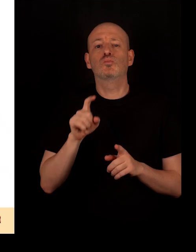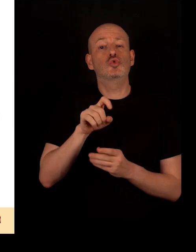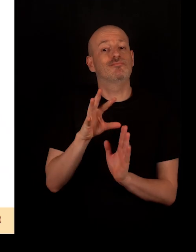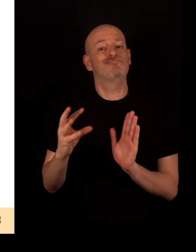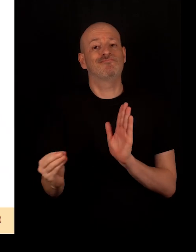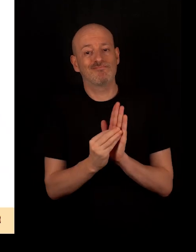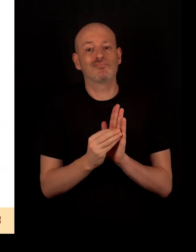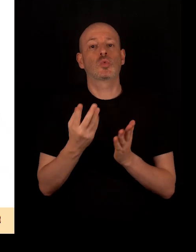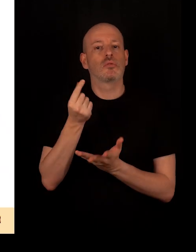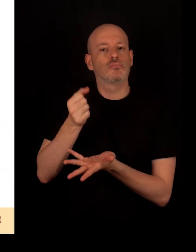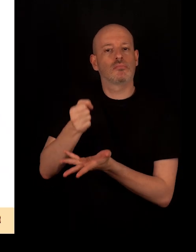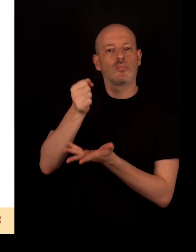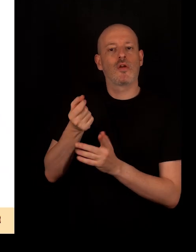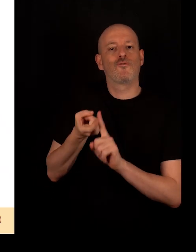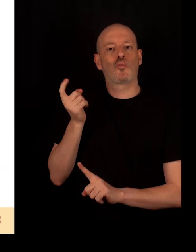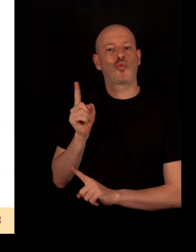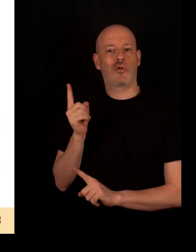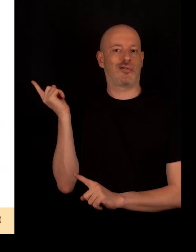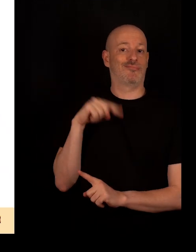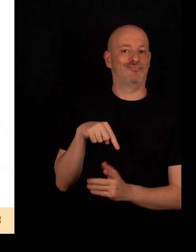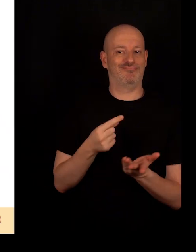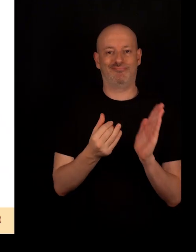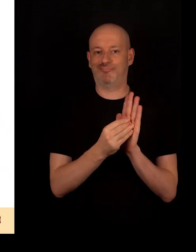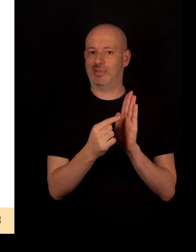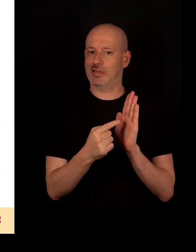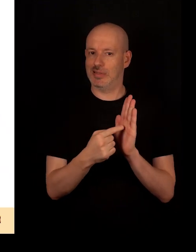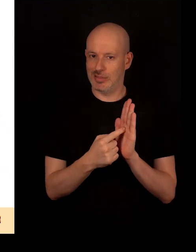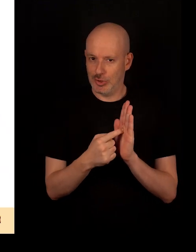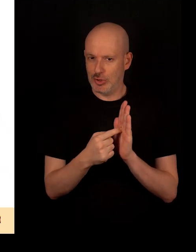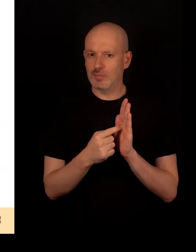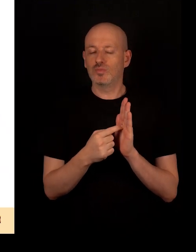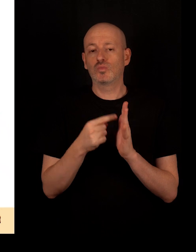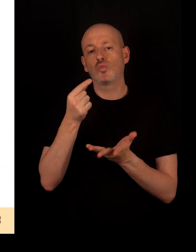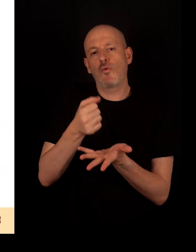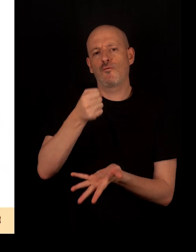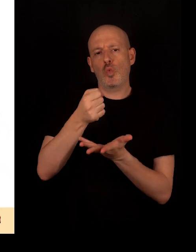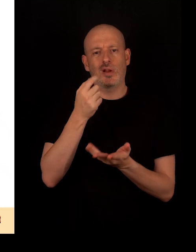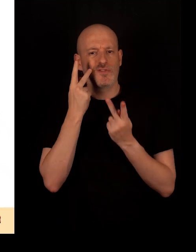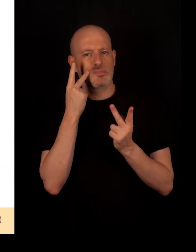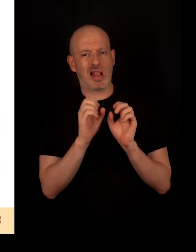must include, where the funding comes from. So there should be a funding visibility